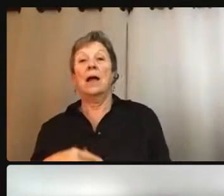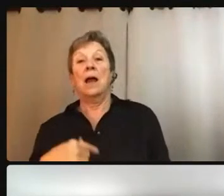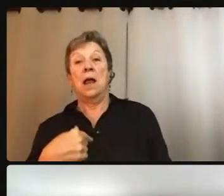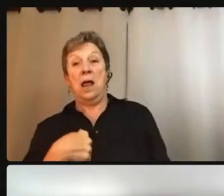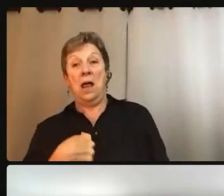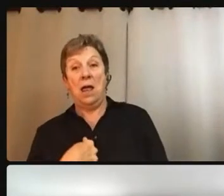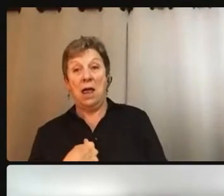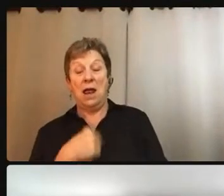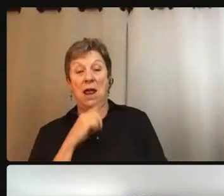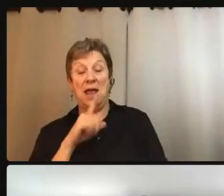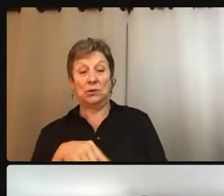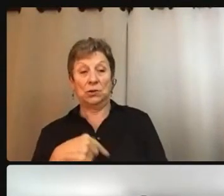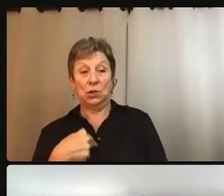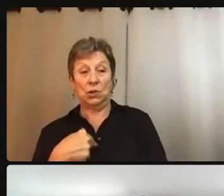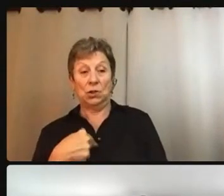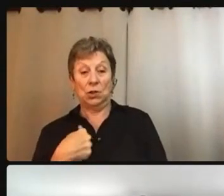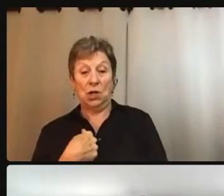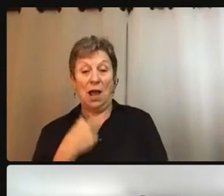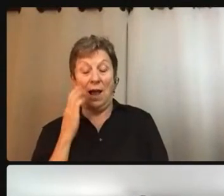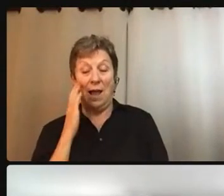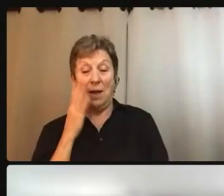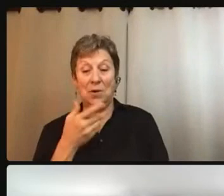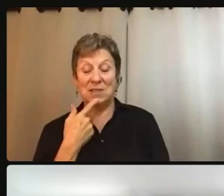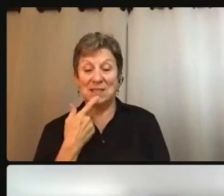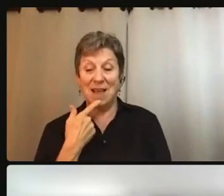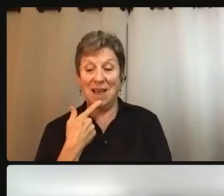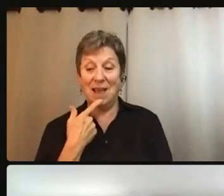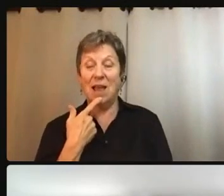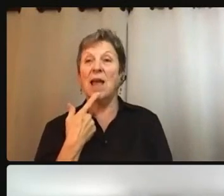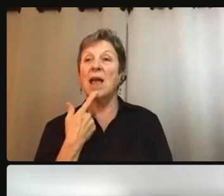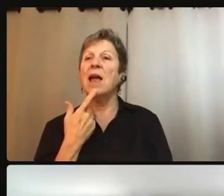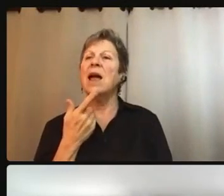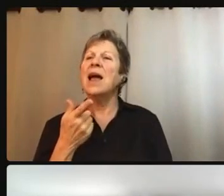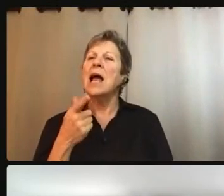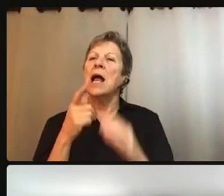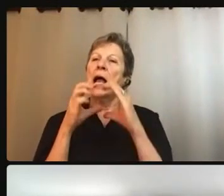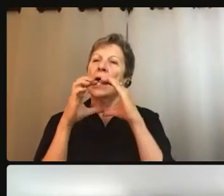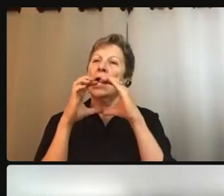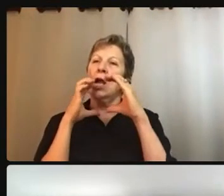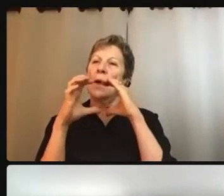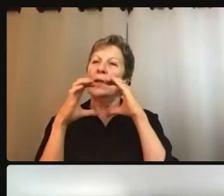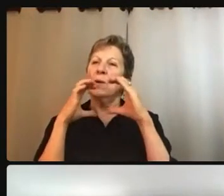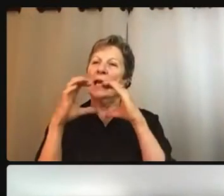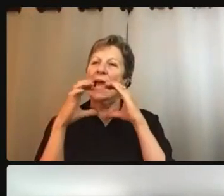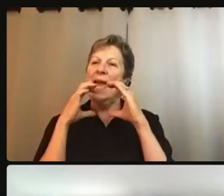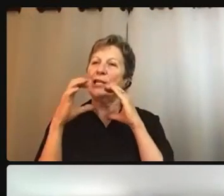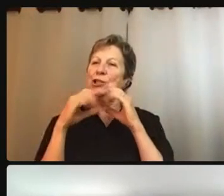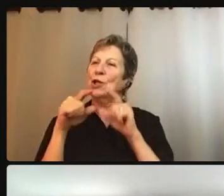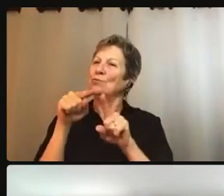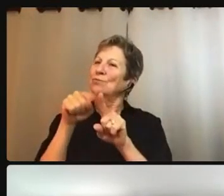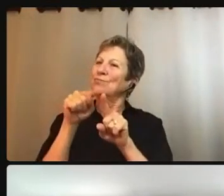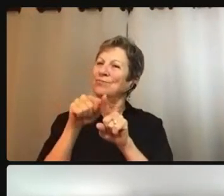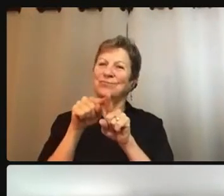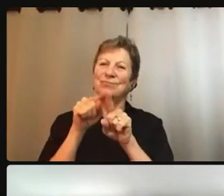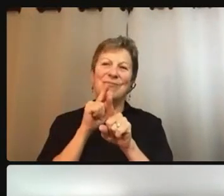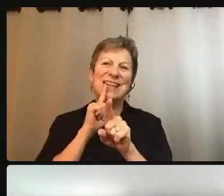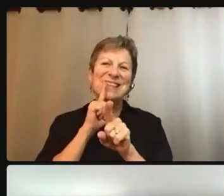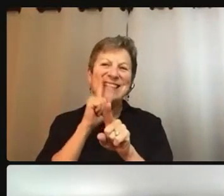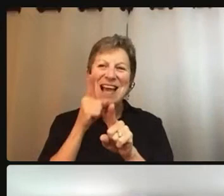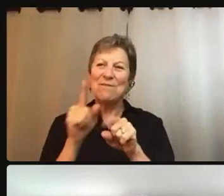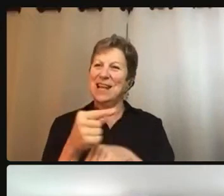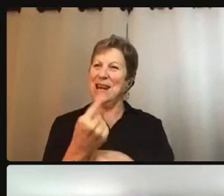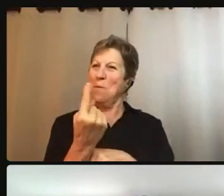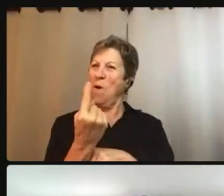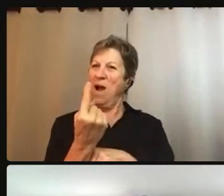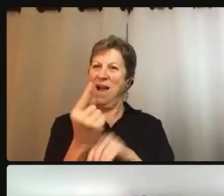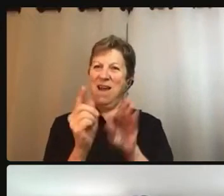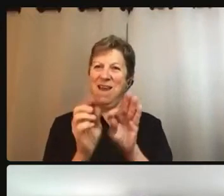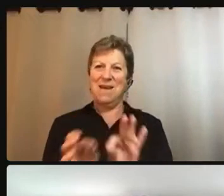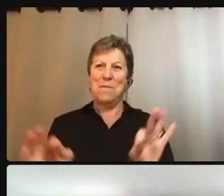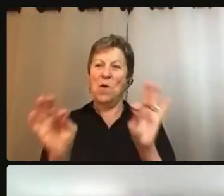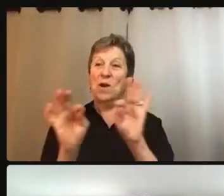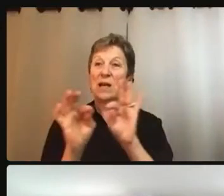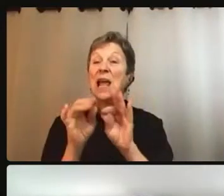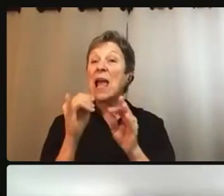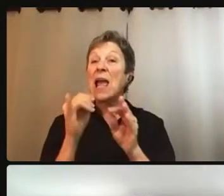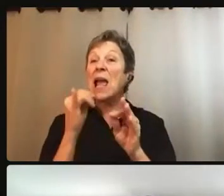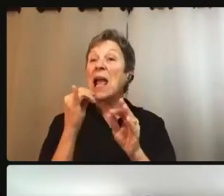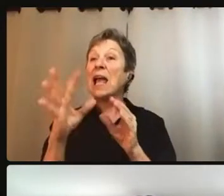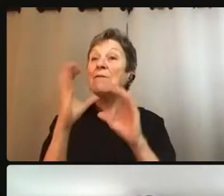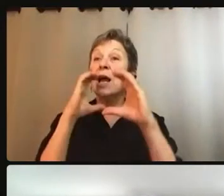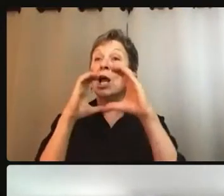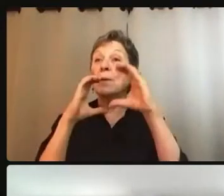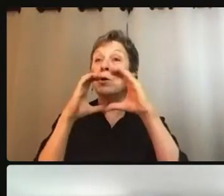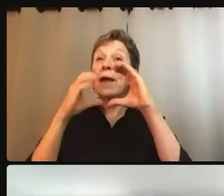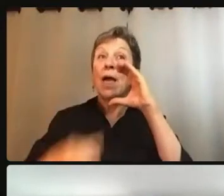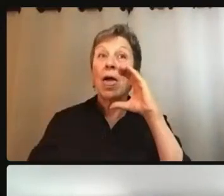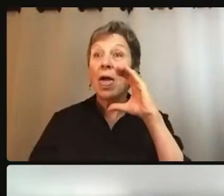LIFE TRAJECTORY?